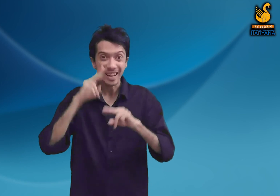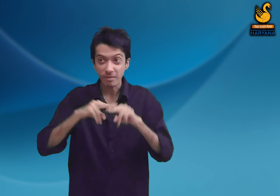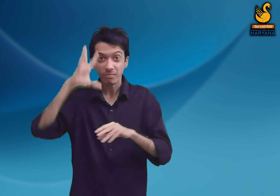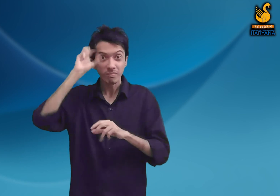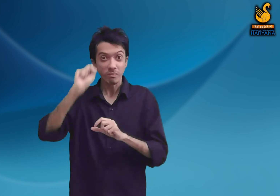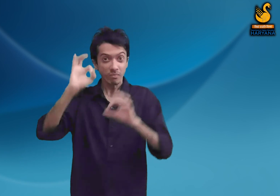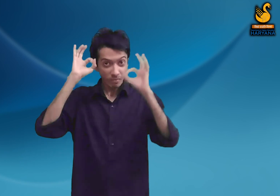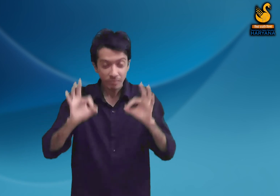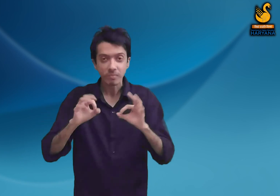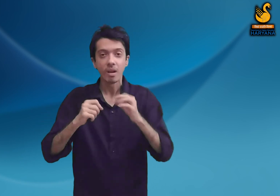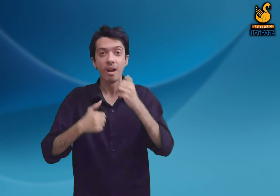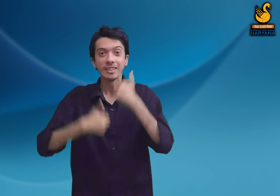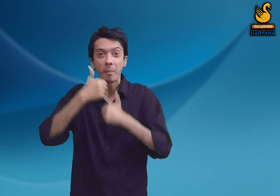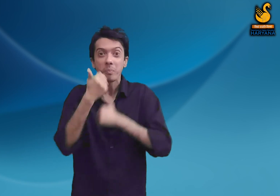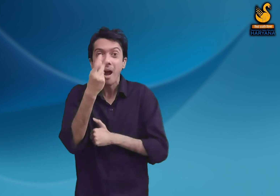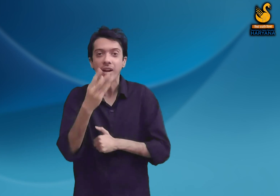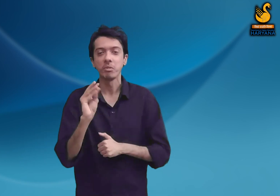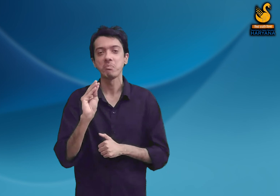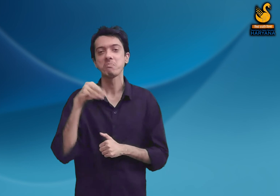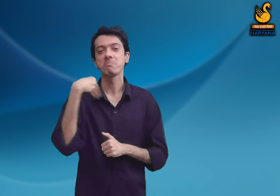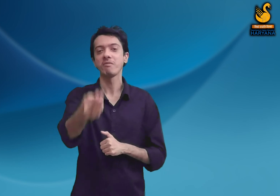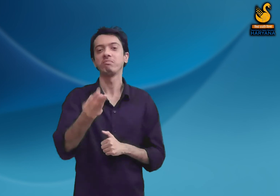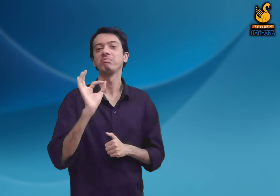If you learn all the steps, then you will get good marks in your exam.